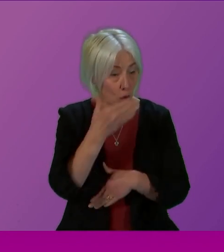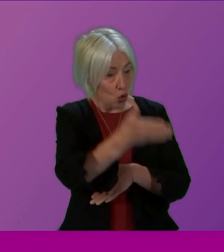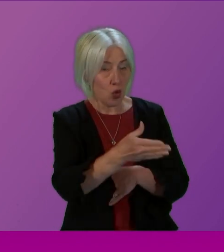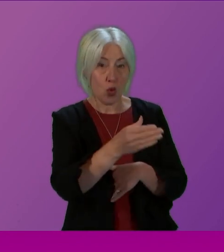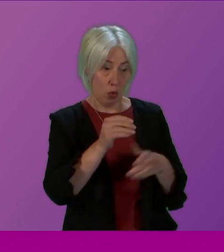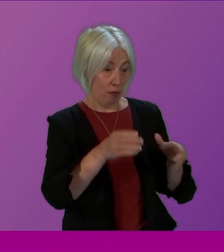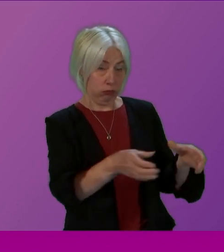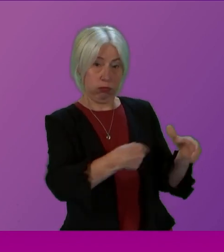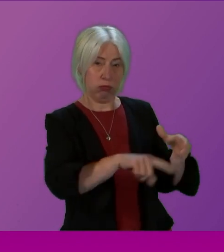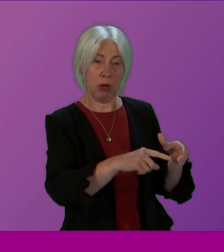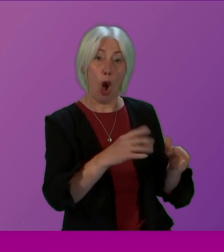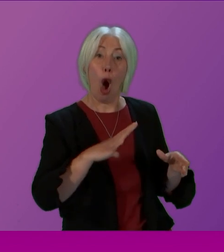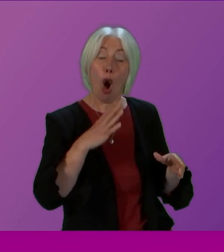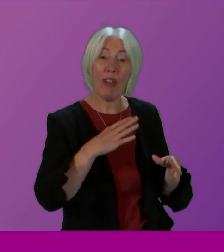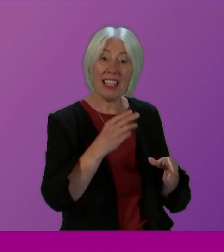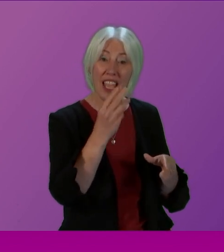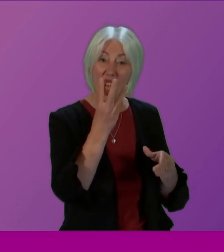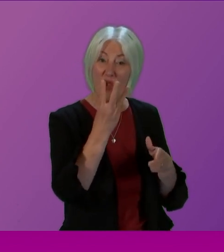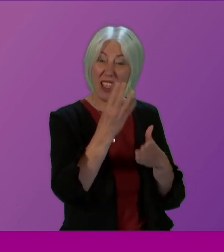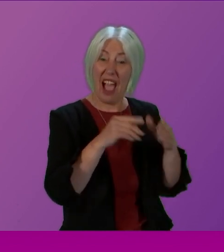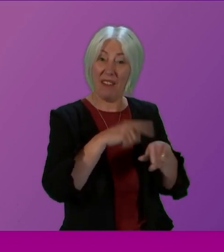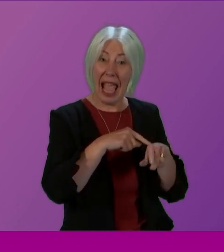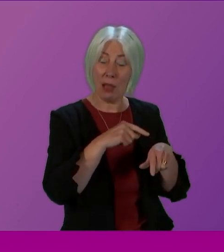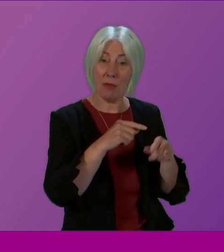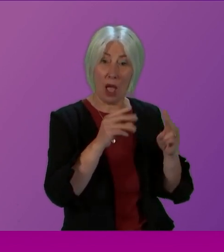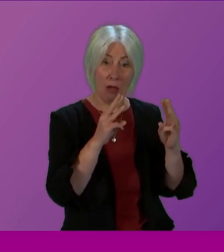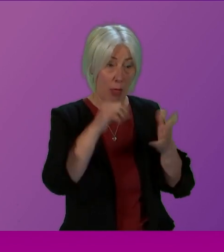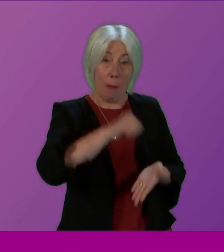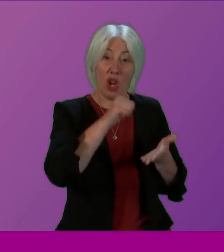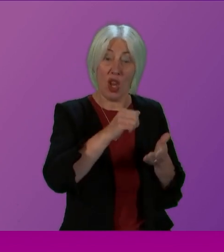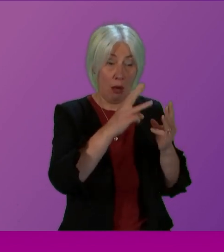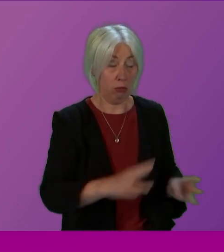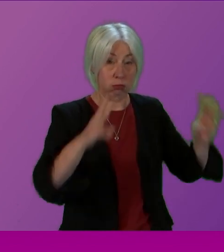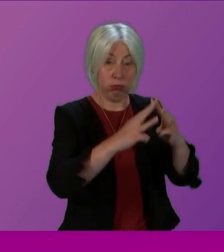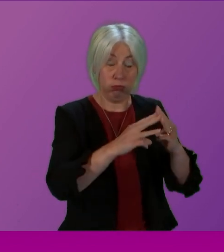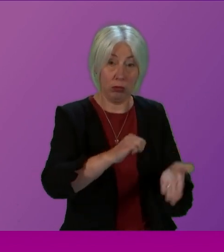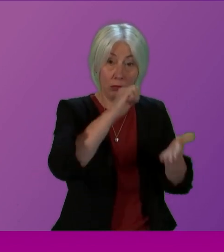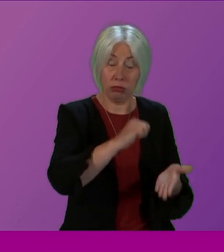is already three and a half times over budget. I am not sure what John Swinney is going to pull out of the hat this afternoon, but if